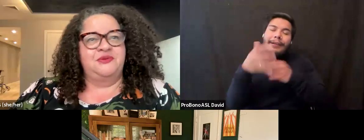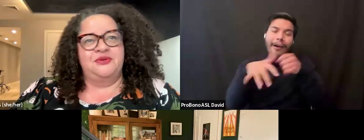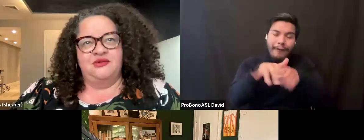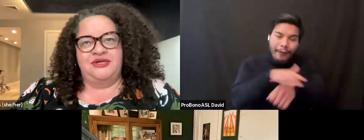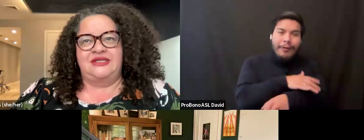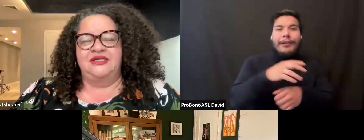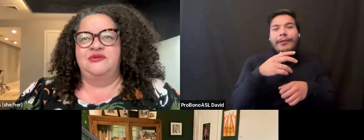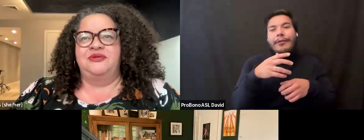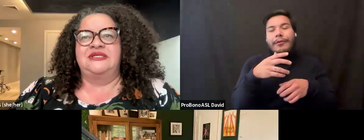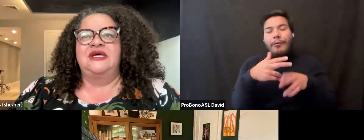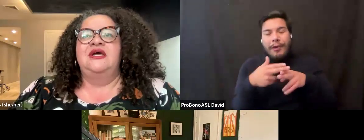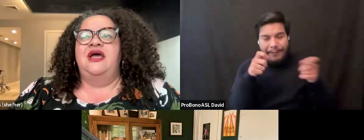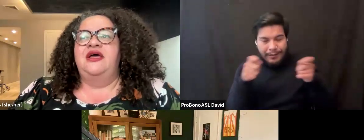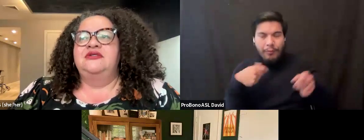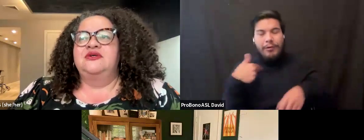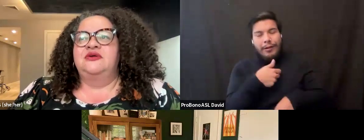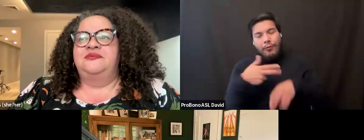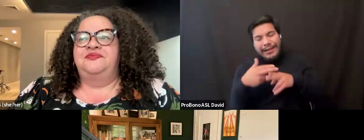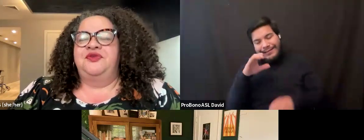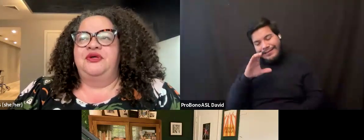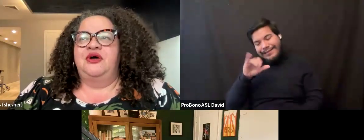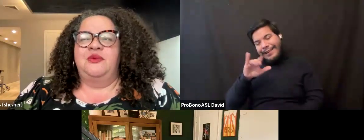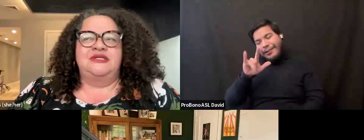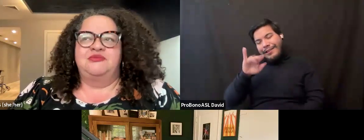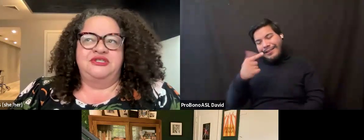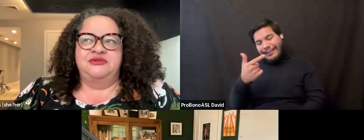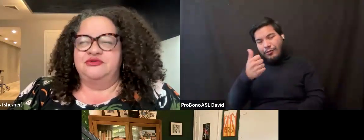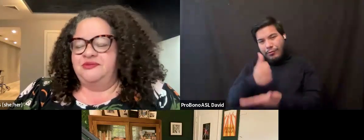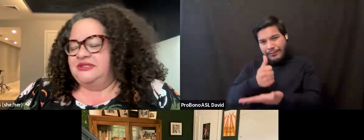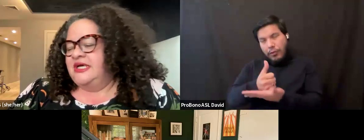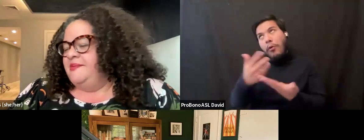We would call 'em weight cycling treatments and or weight suppression treatments.